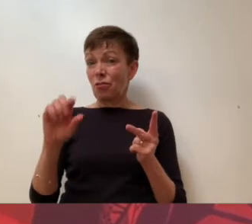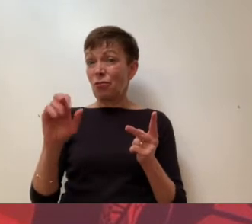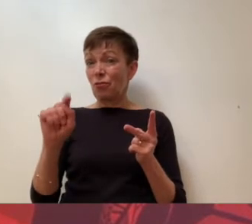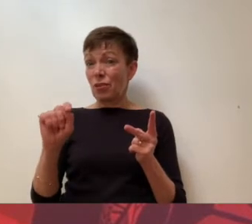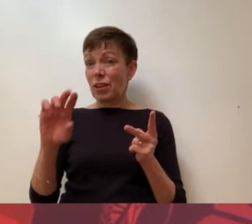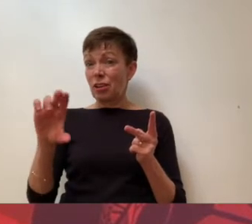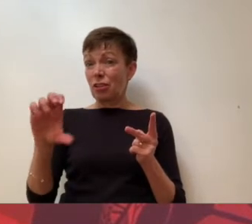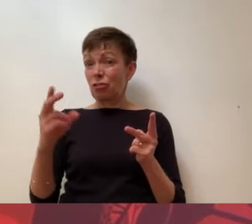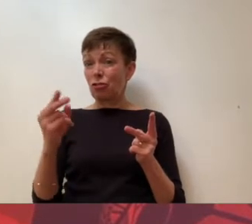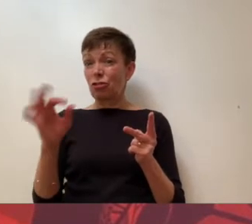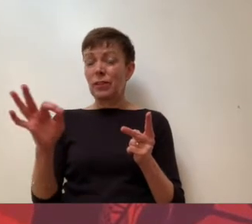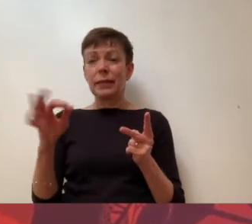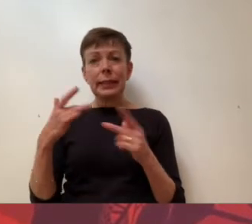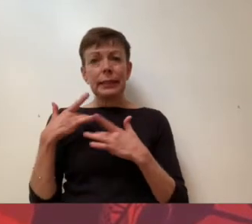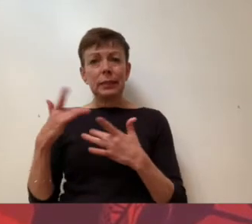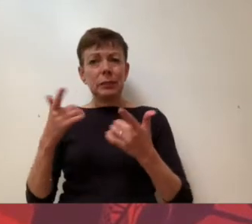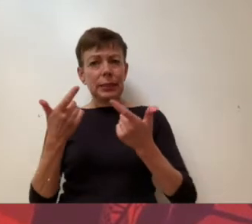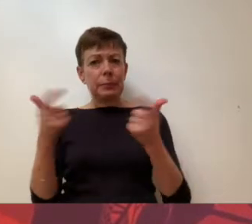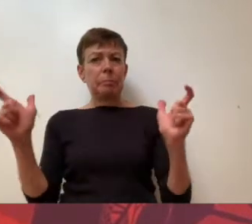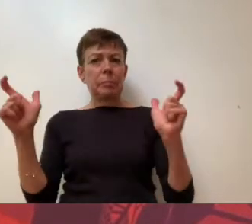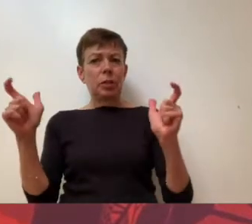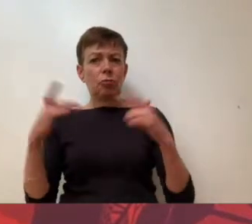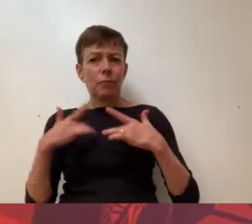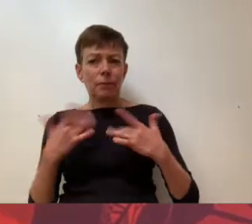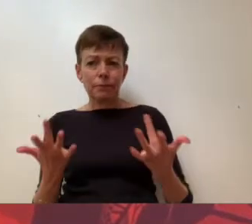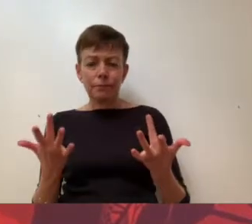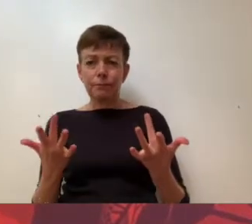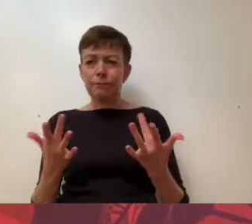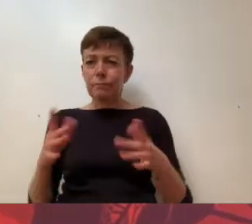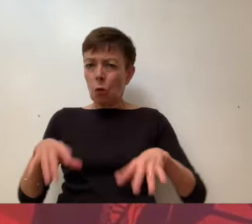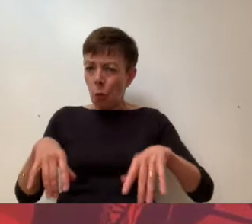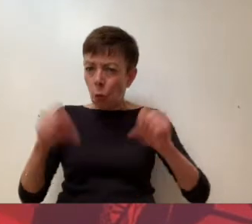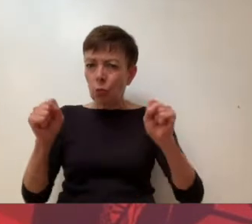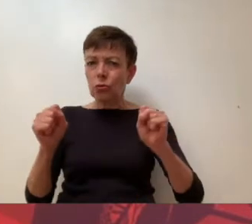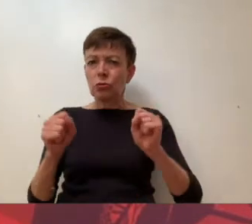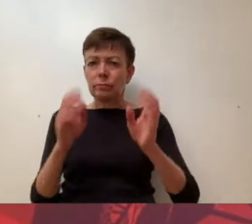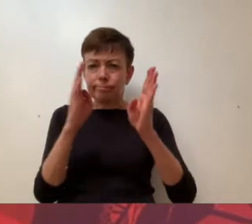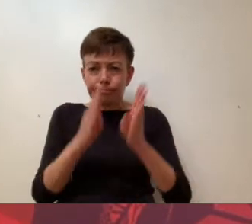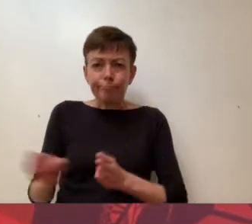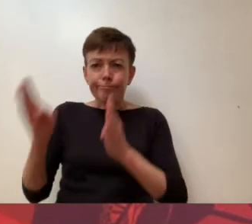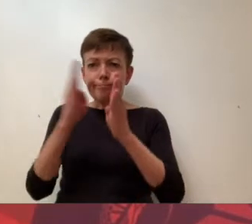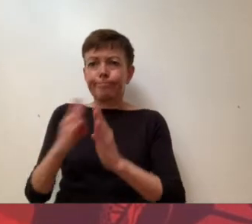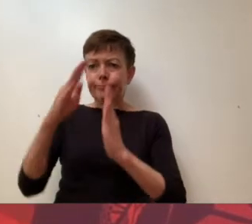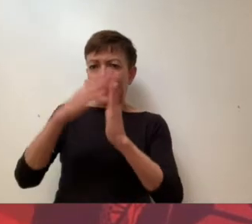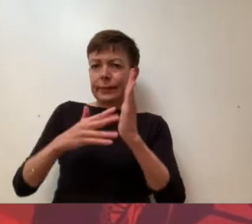to work with our youth in those areas to ensure they are aware of the social distancing requirements